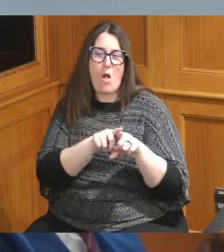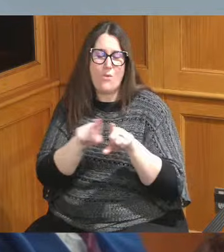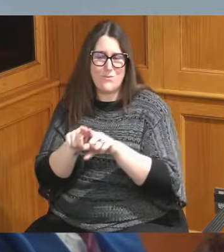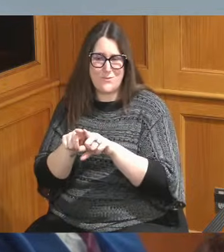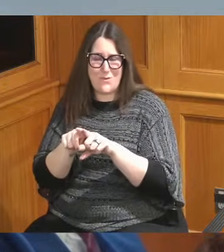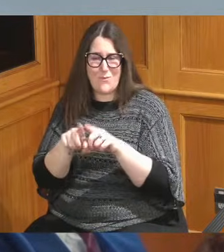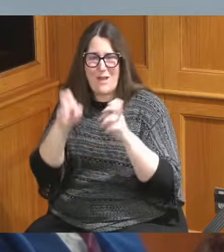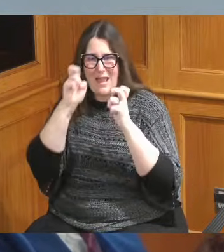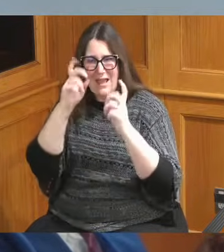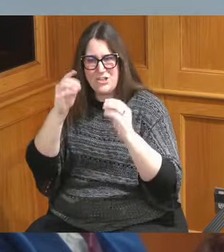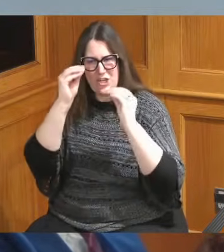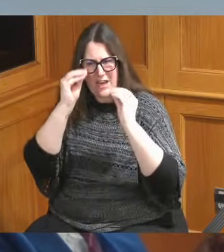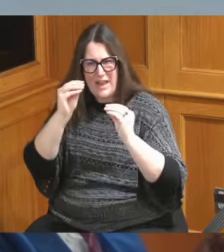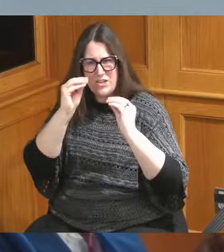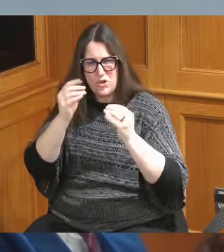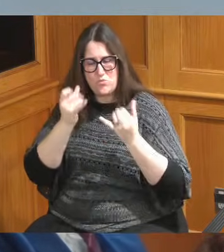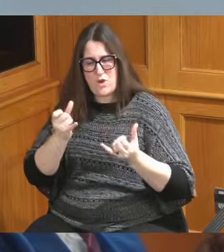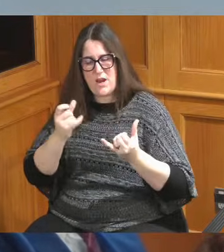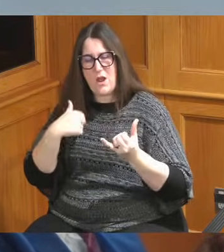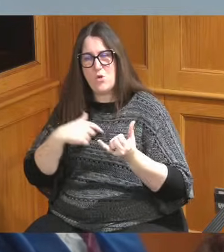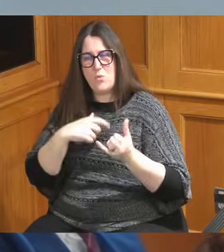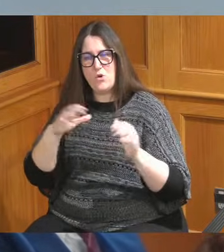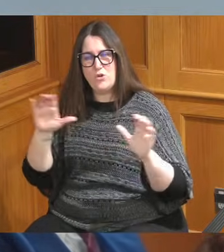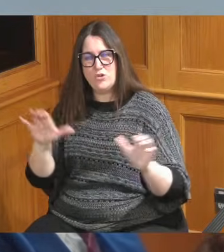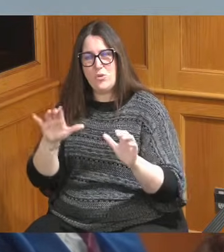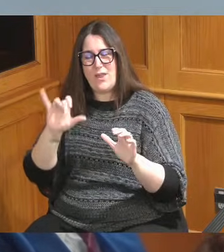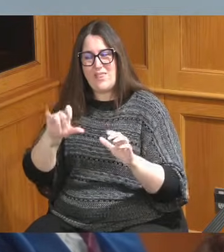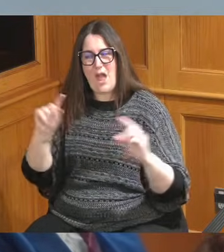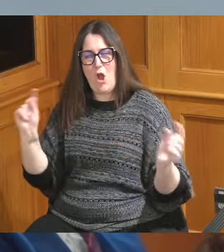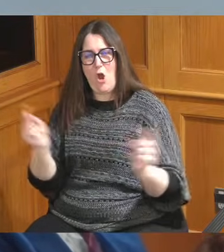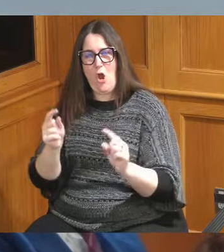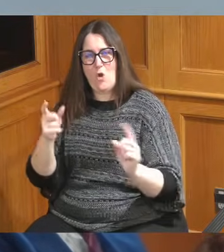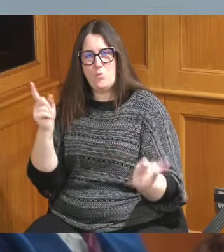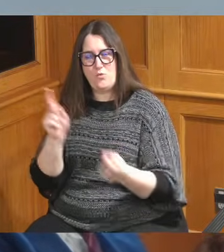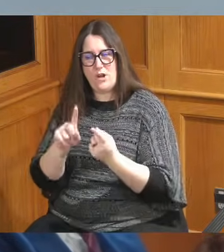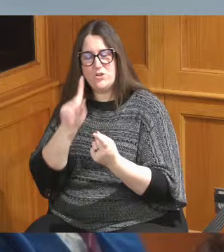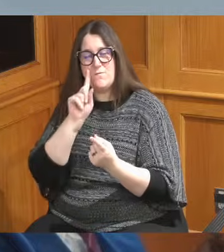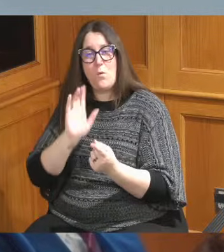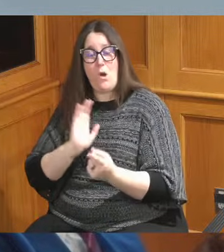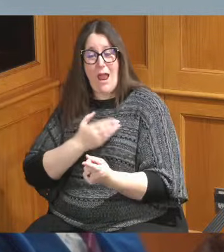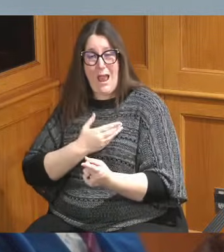education right now. We're doing it with harm reduction for for our own members and we have